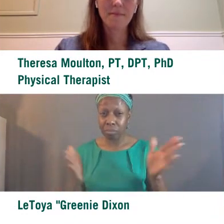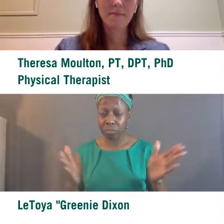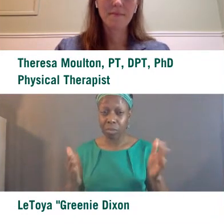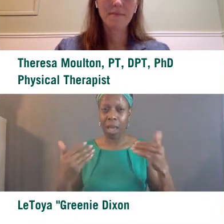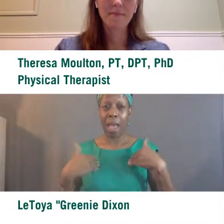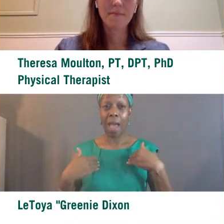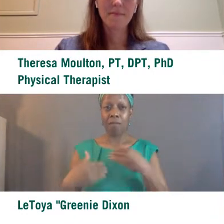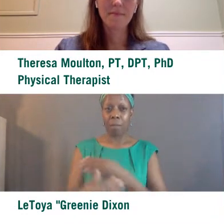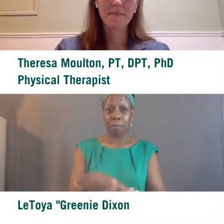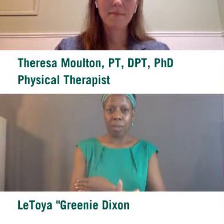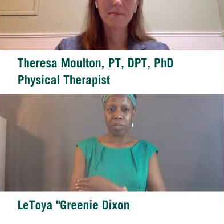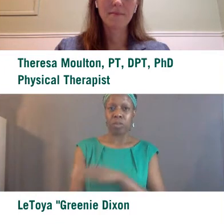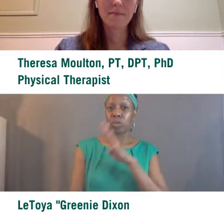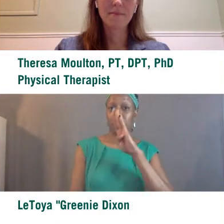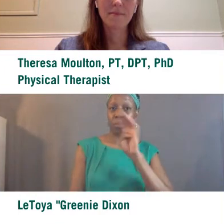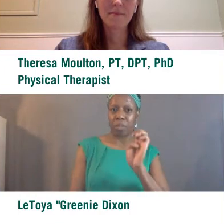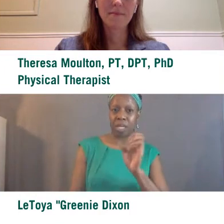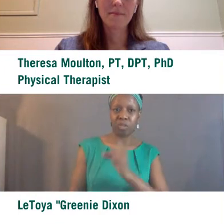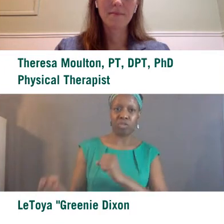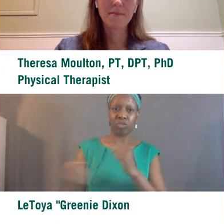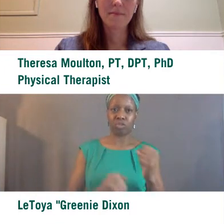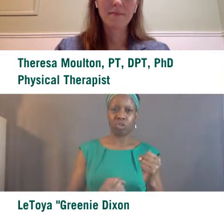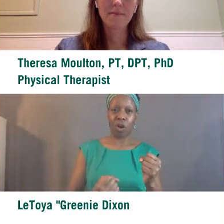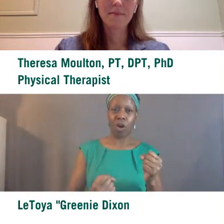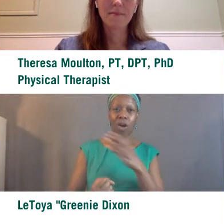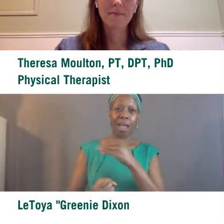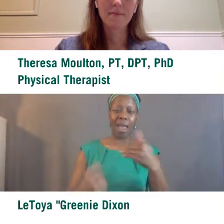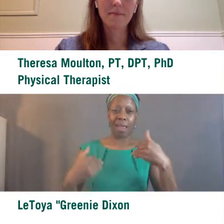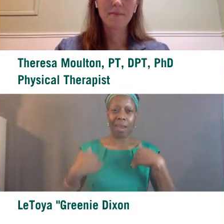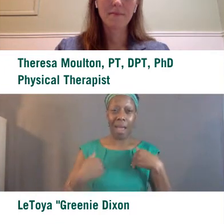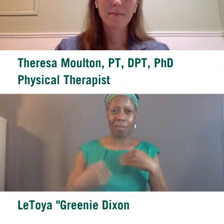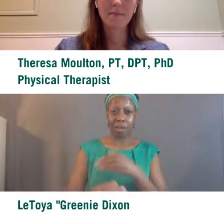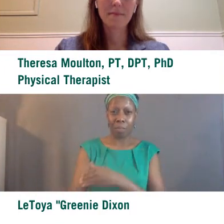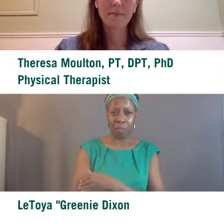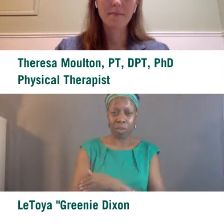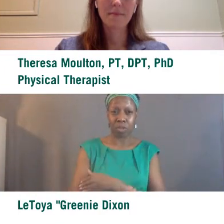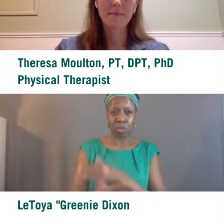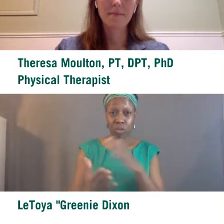So this was one of the reasons we investigated